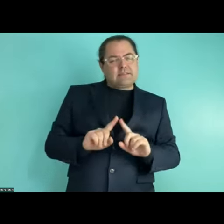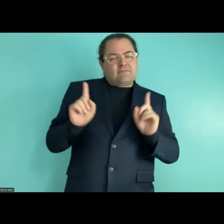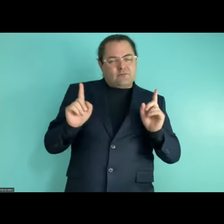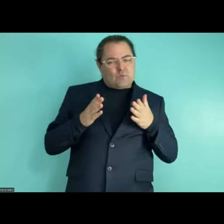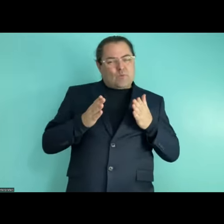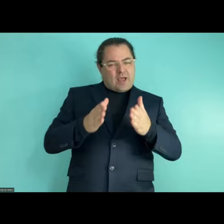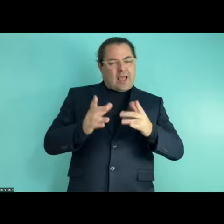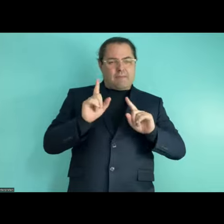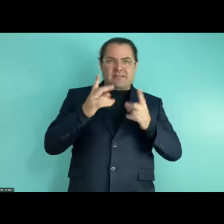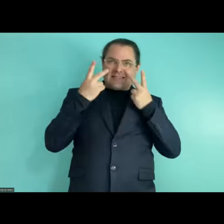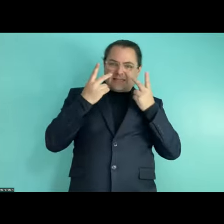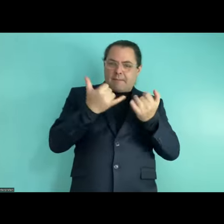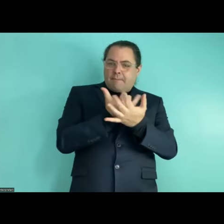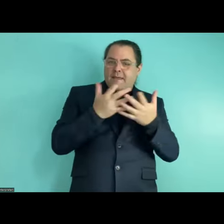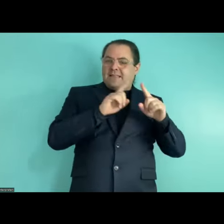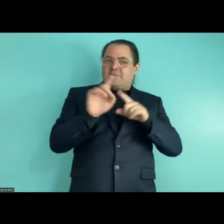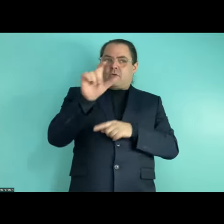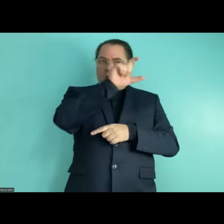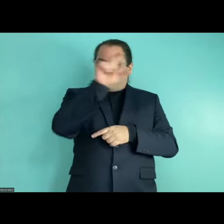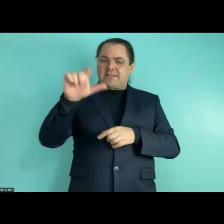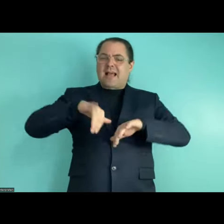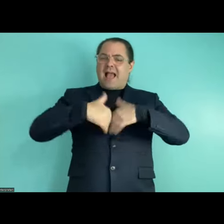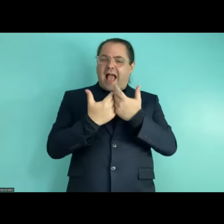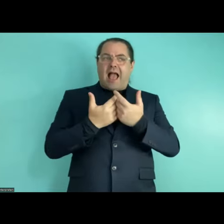technical issues procurement 16:56:48 on neuro diversity I think somebody